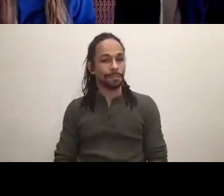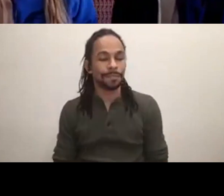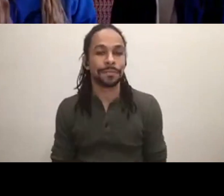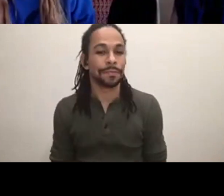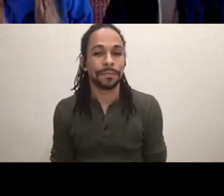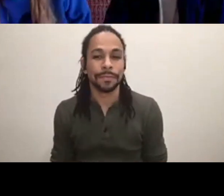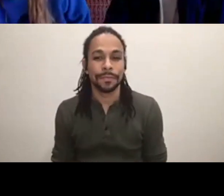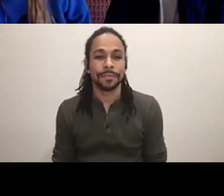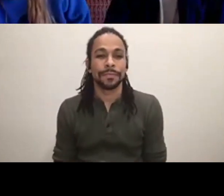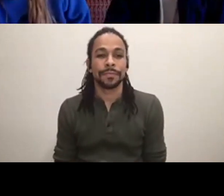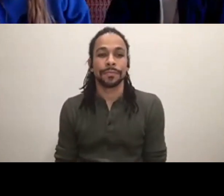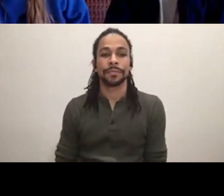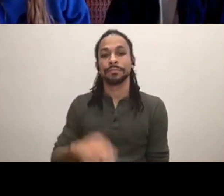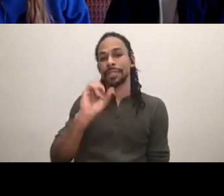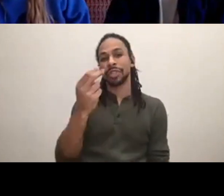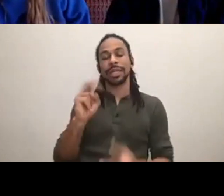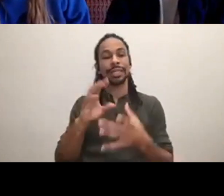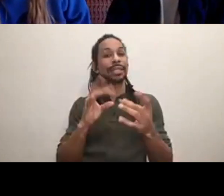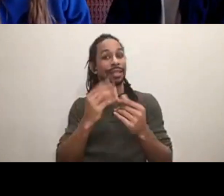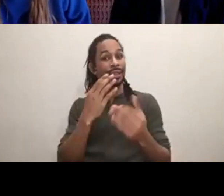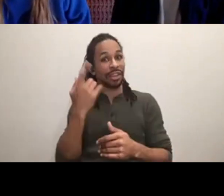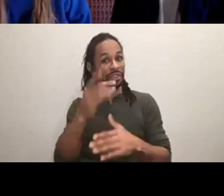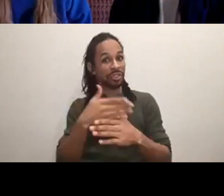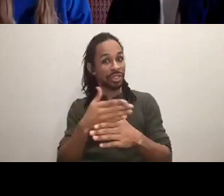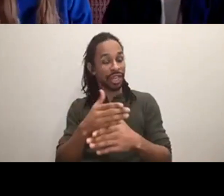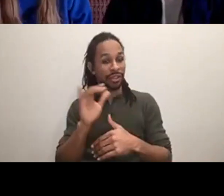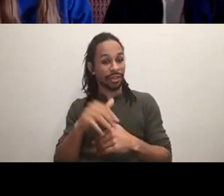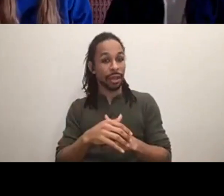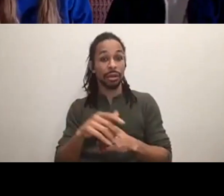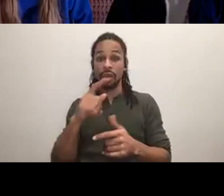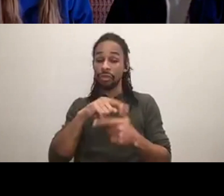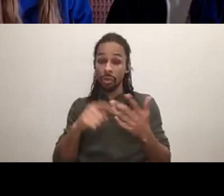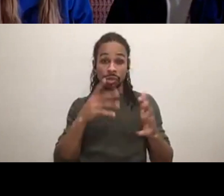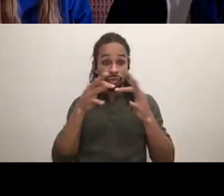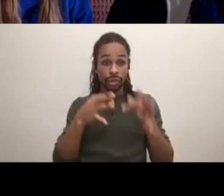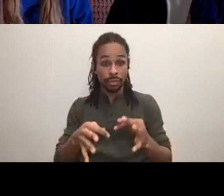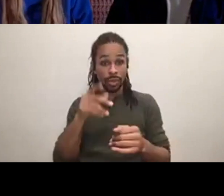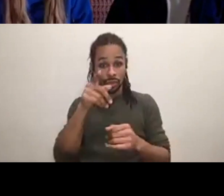and share it that way.Yeah.So just going from some of the stuff that we have. I really loved